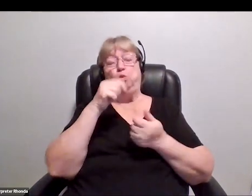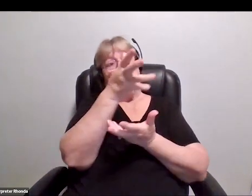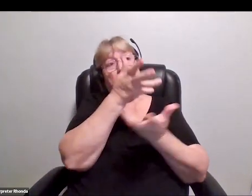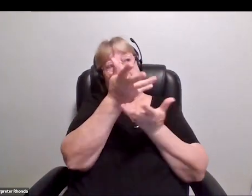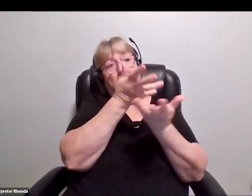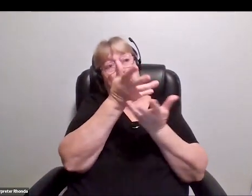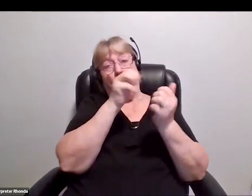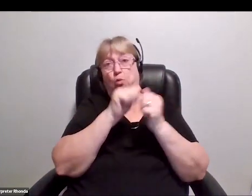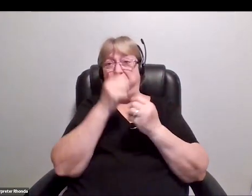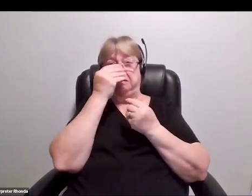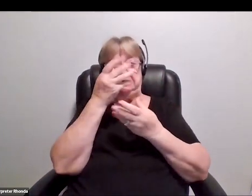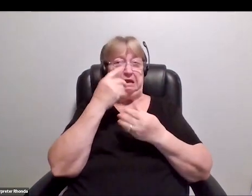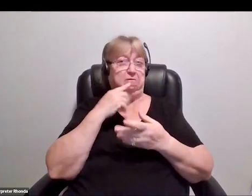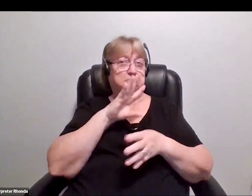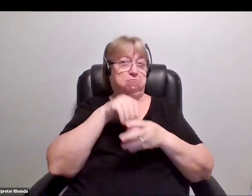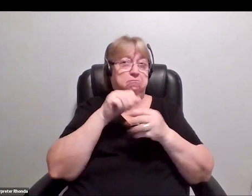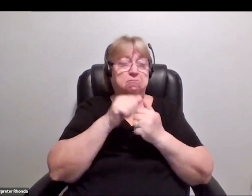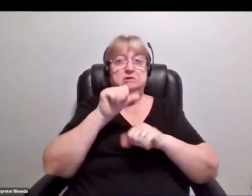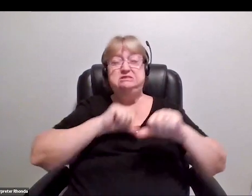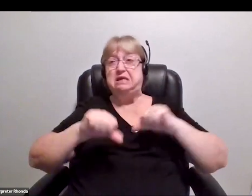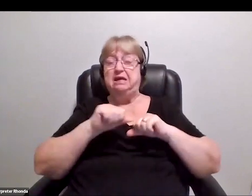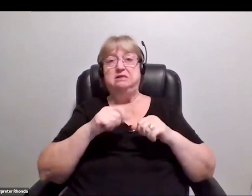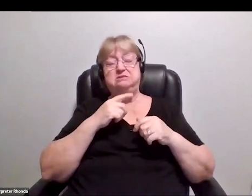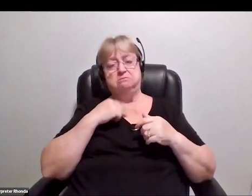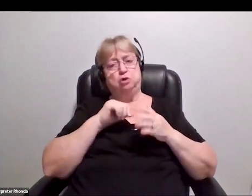I think I'll try to emphasize just having resources